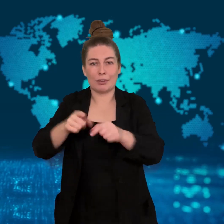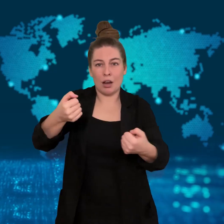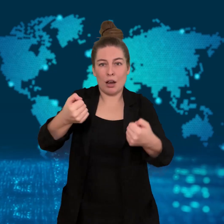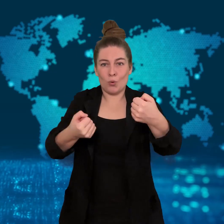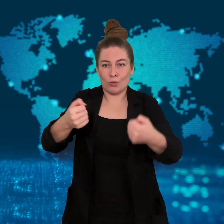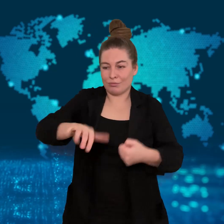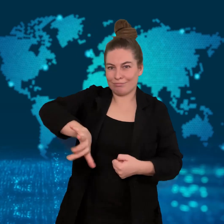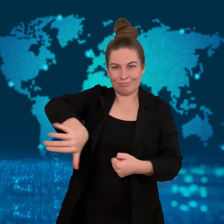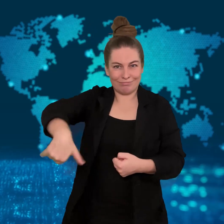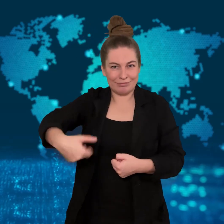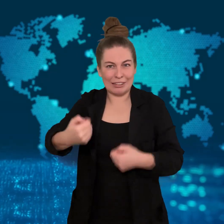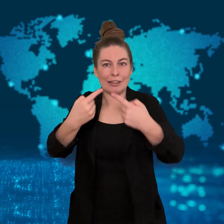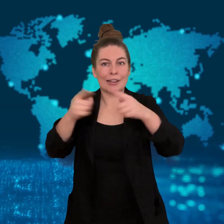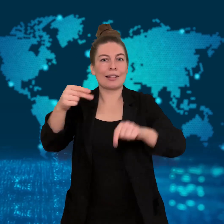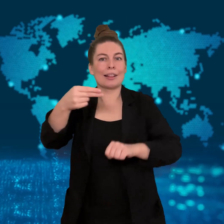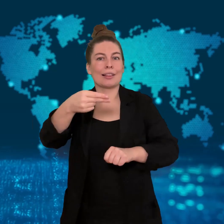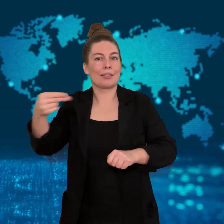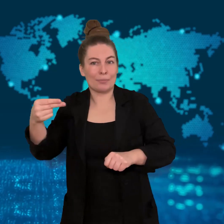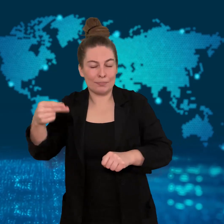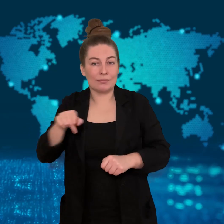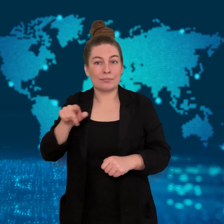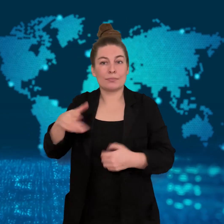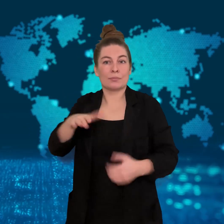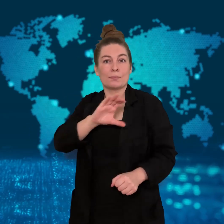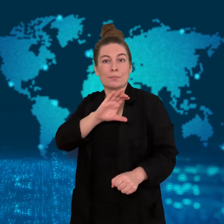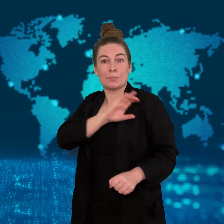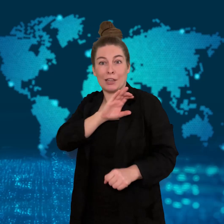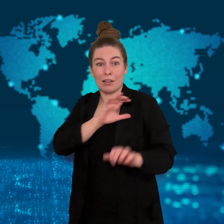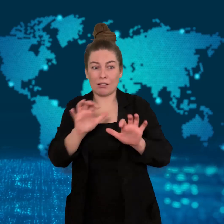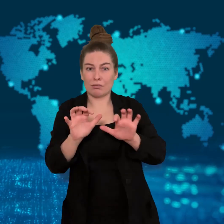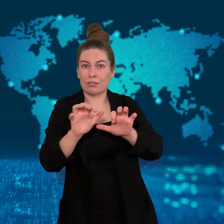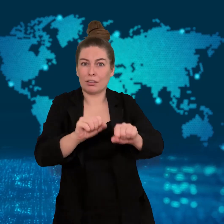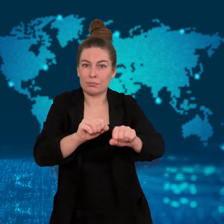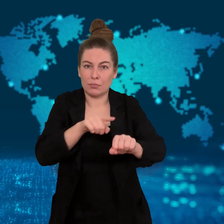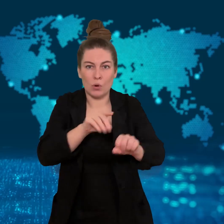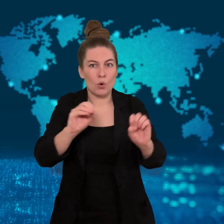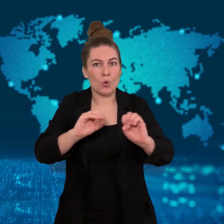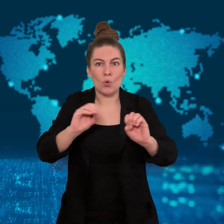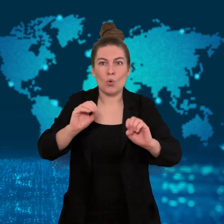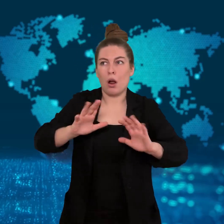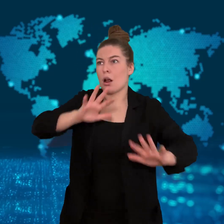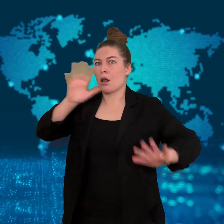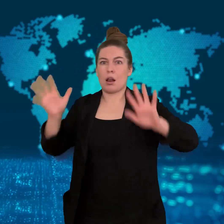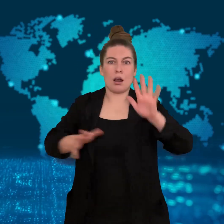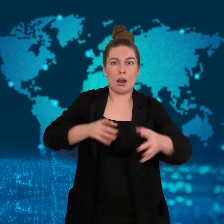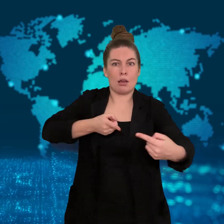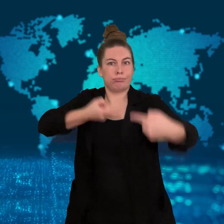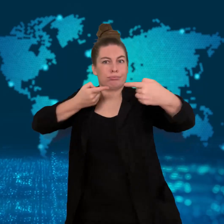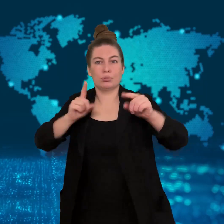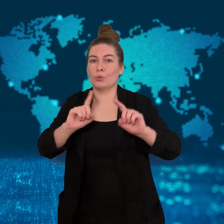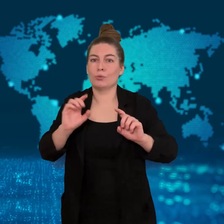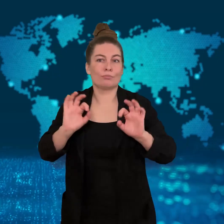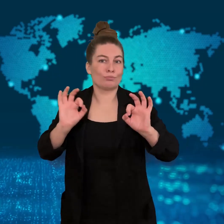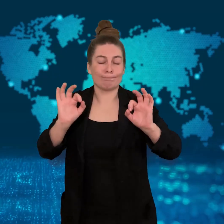and a stolen vehicle.